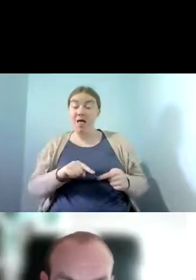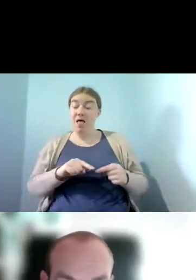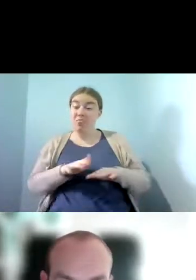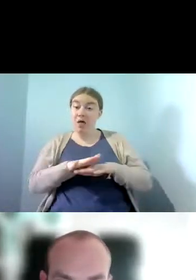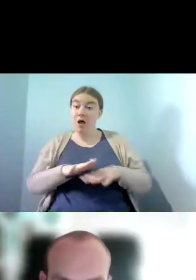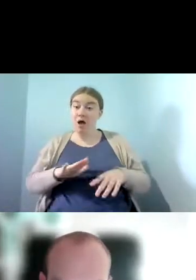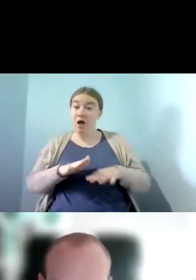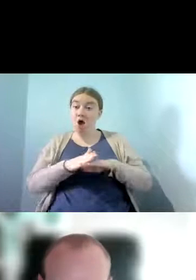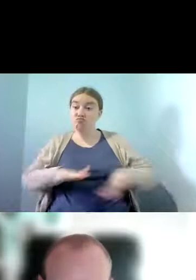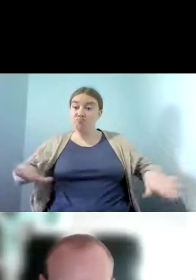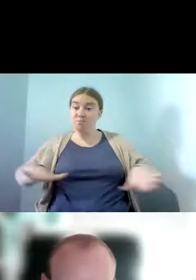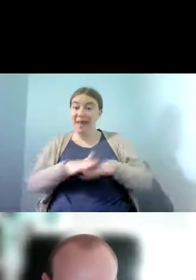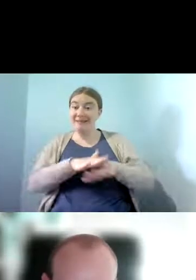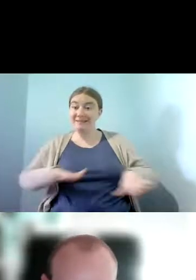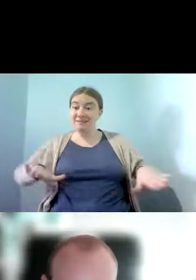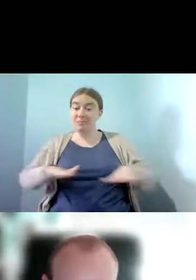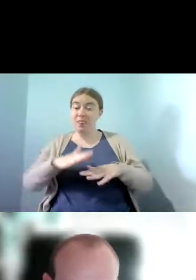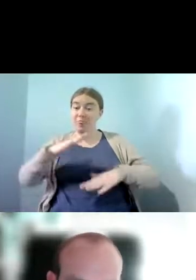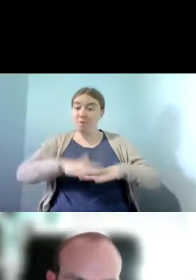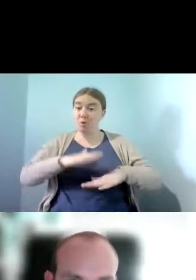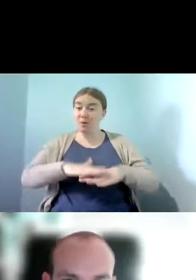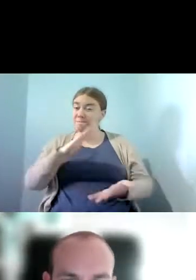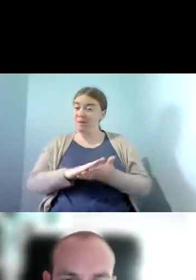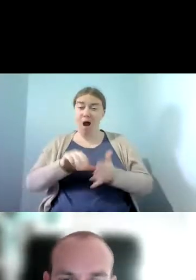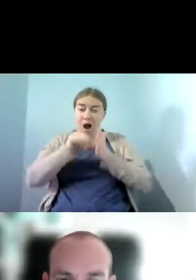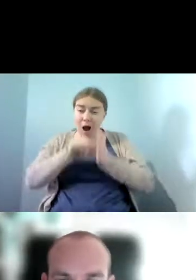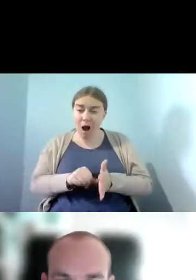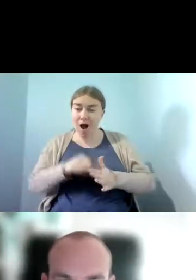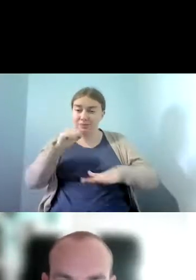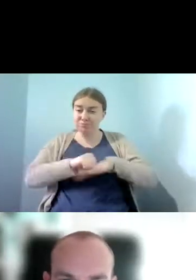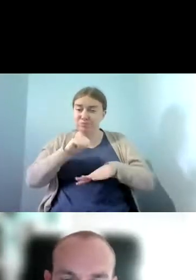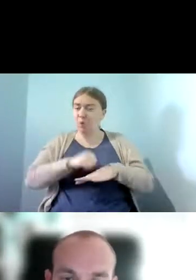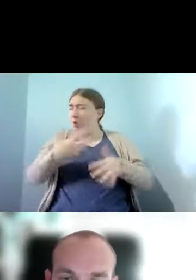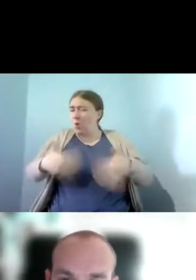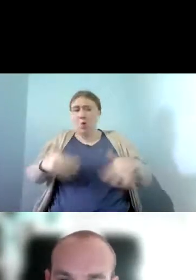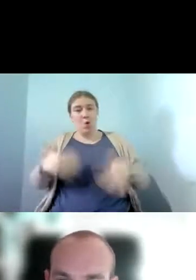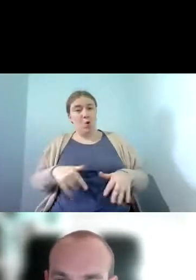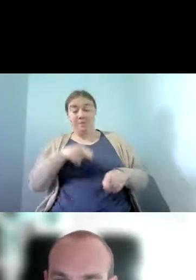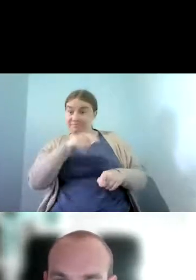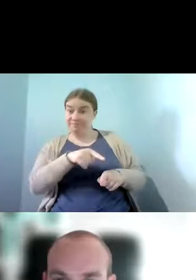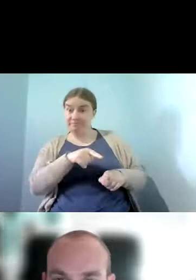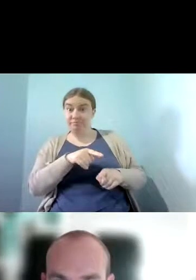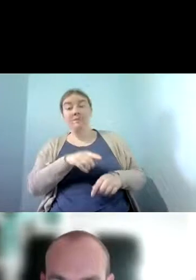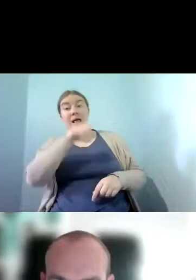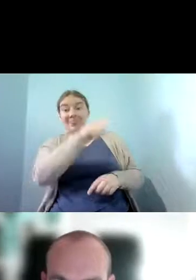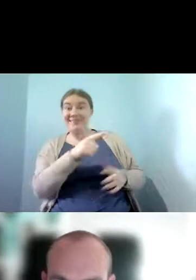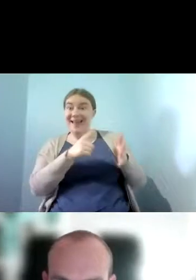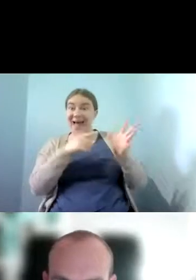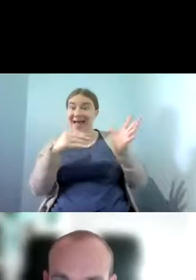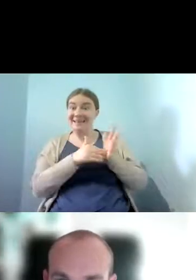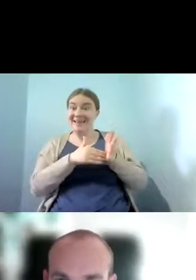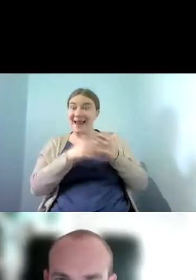expected ground conditions that we found these piles these az piles were supplied